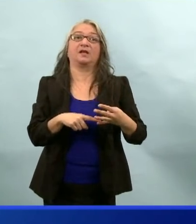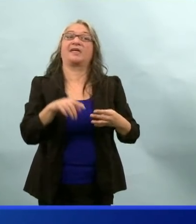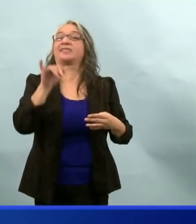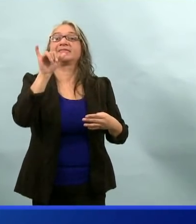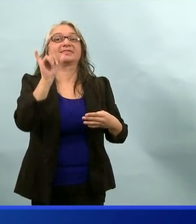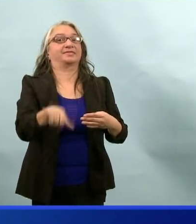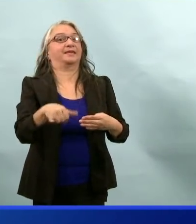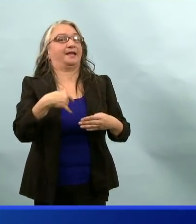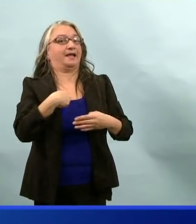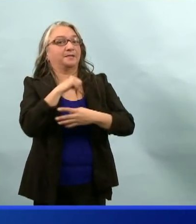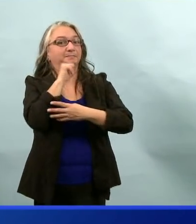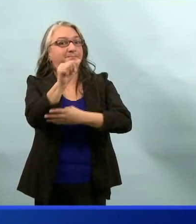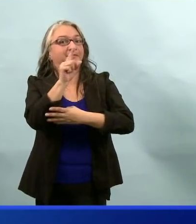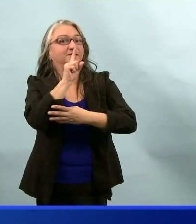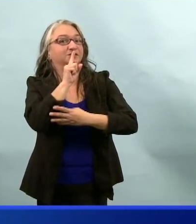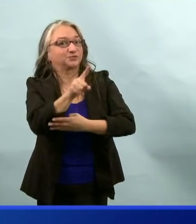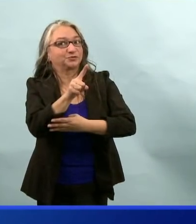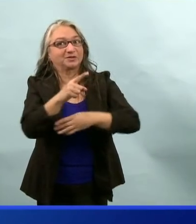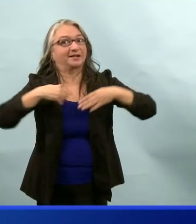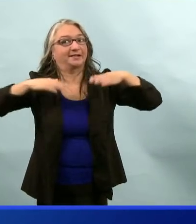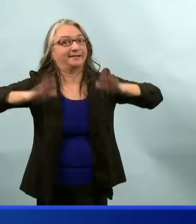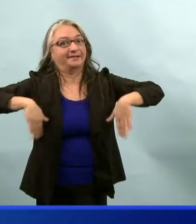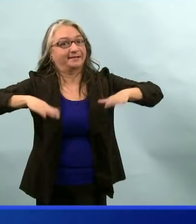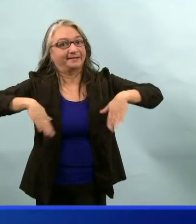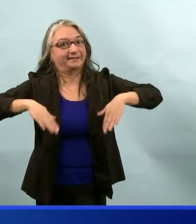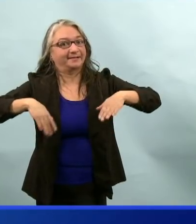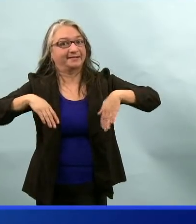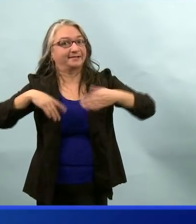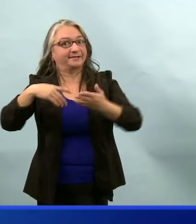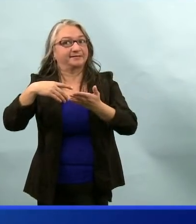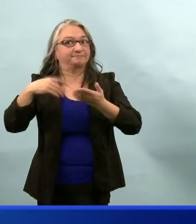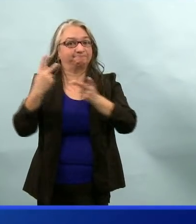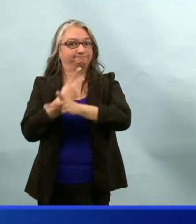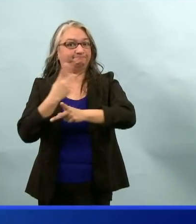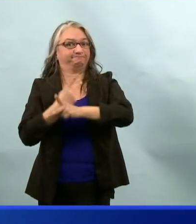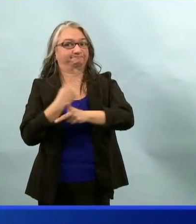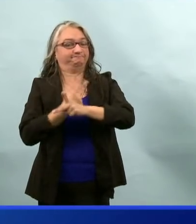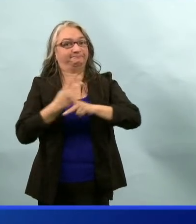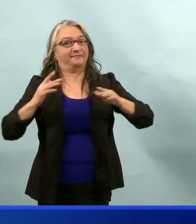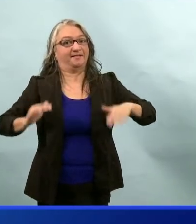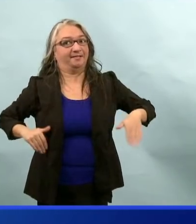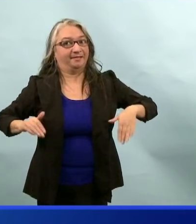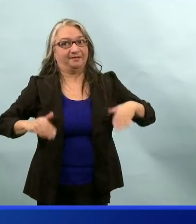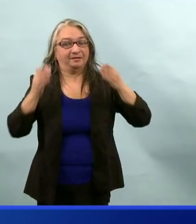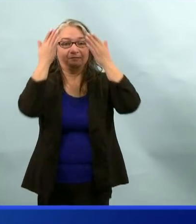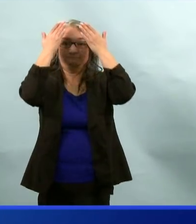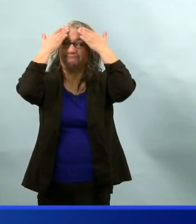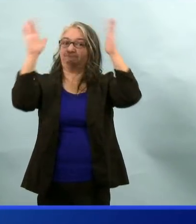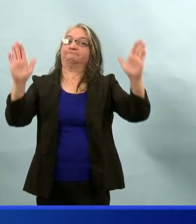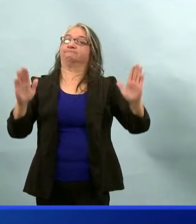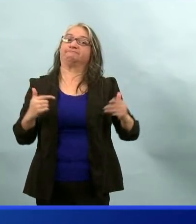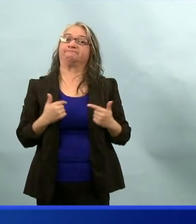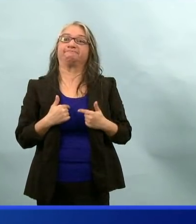we don't know at this point how long the booster maintains a high level of antibodies as well as as